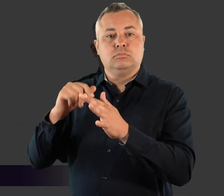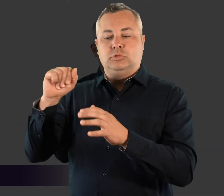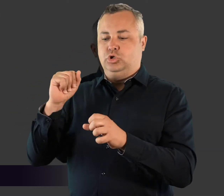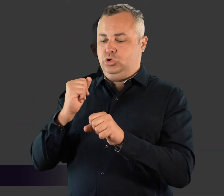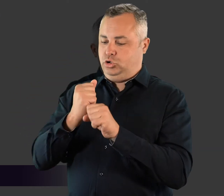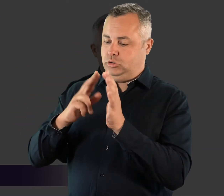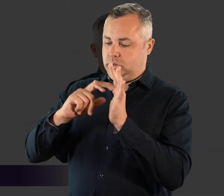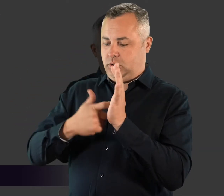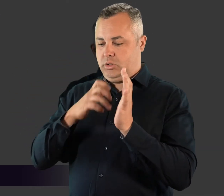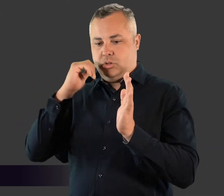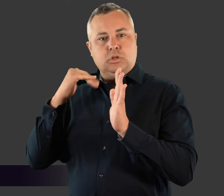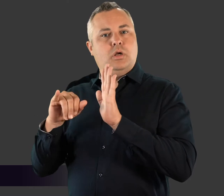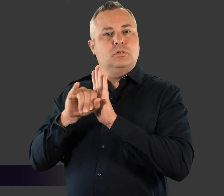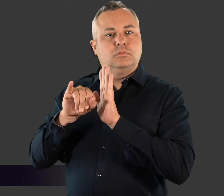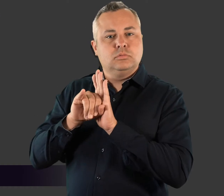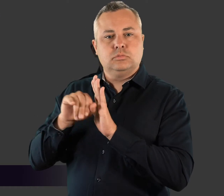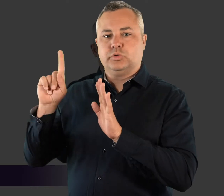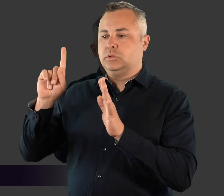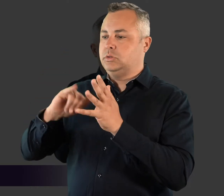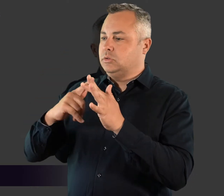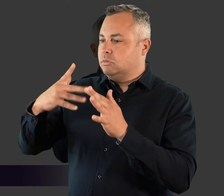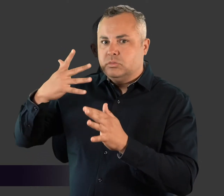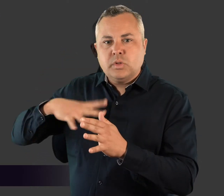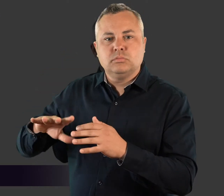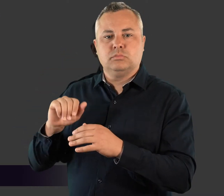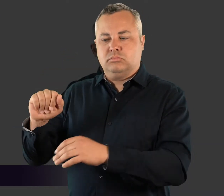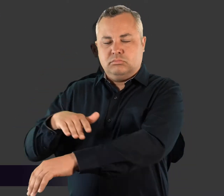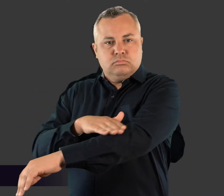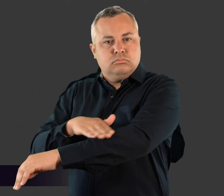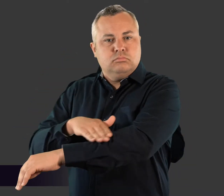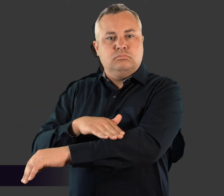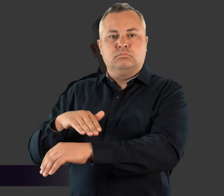gender, gender identity, sexual orientation, intersex status, and ethnic origin or race.